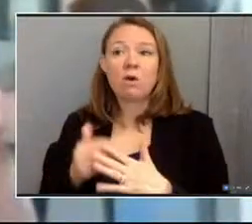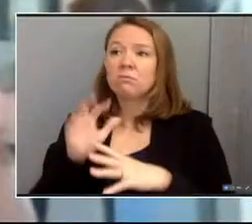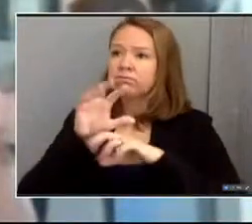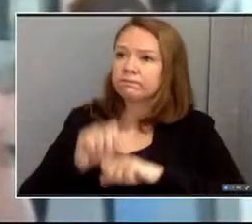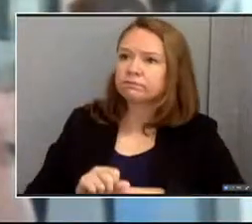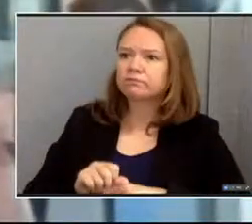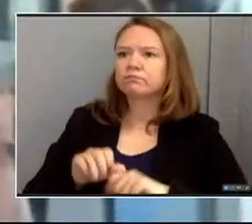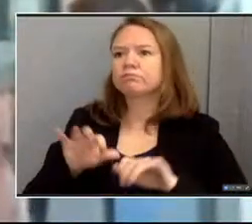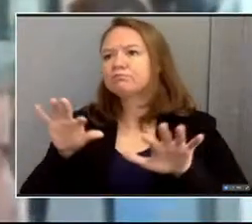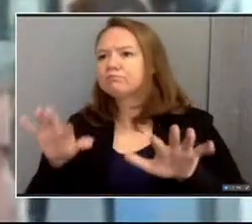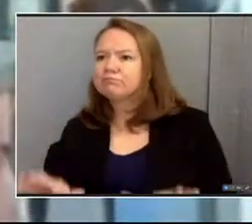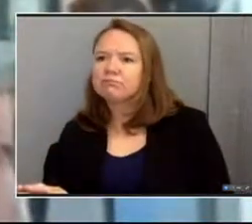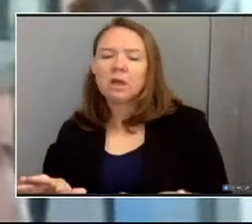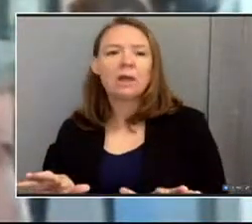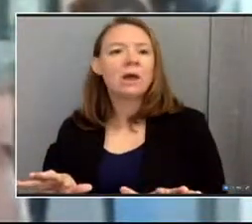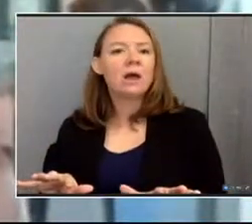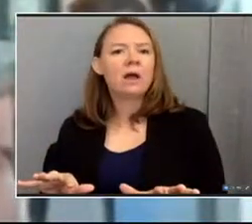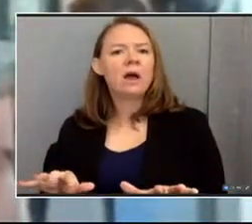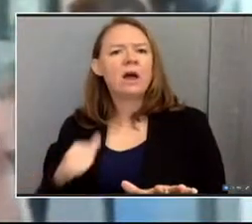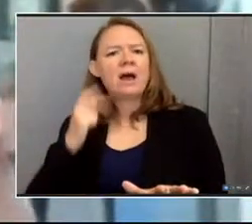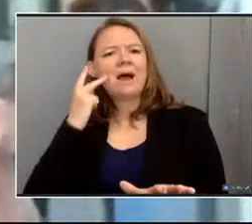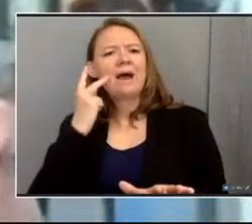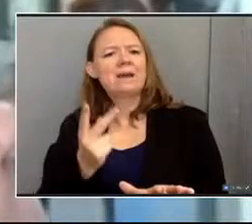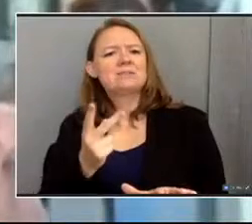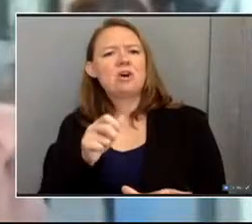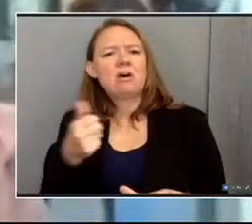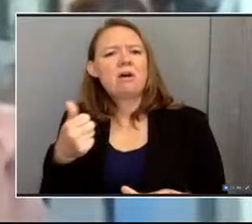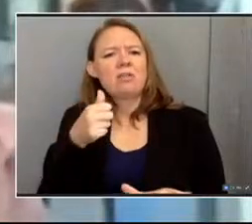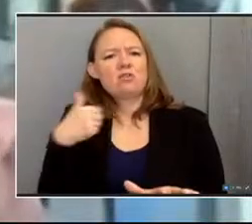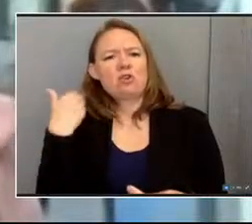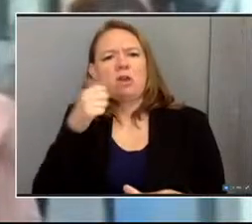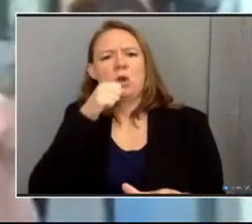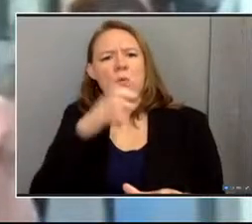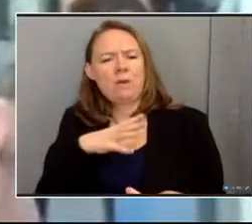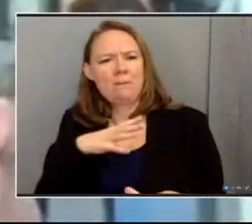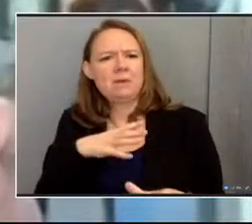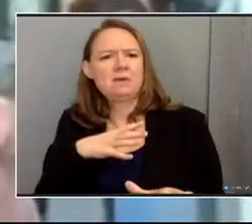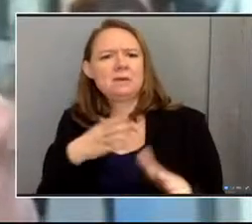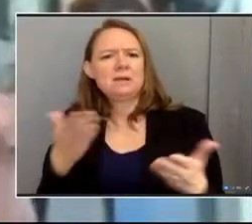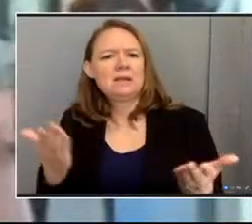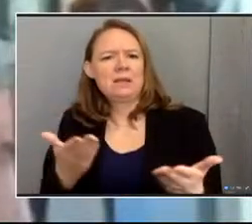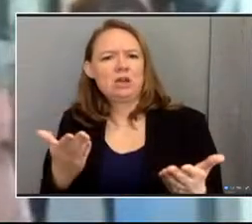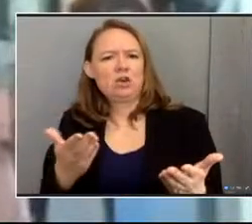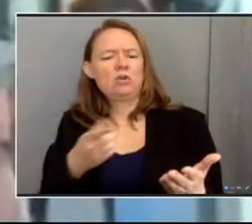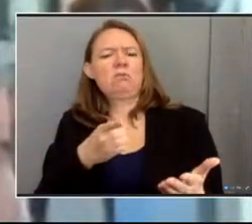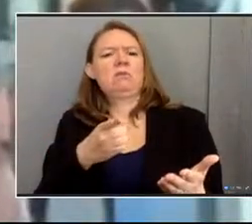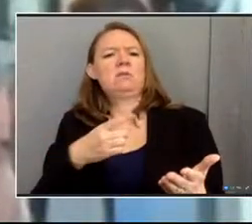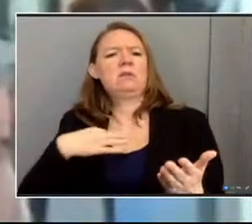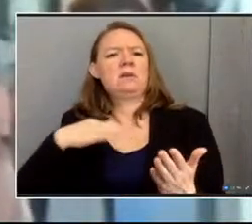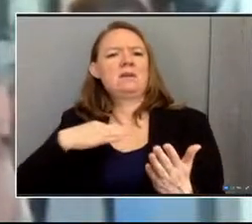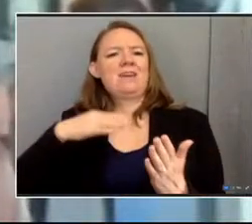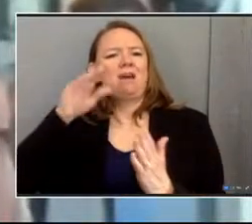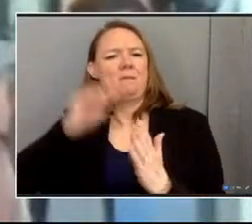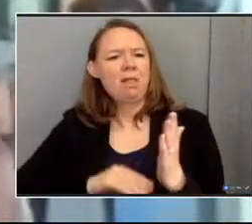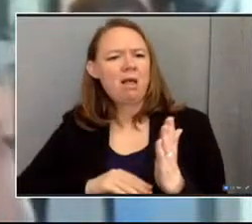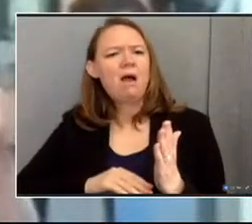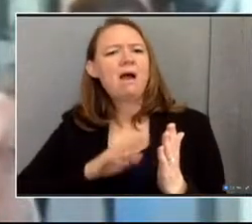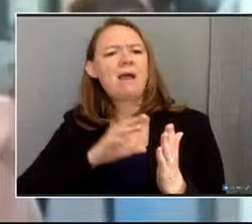ladies in the community and in the city applying for and attending college and I had always